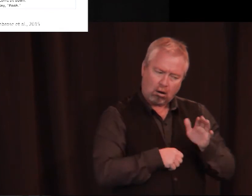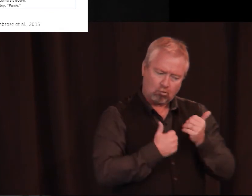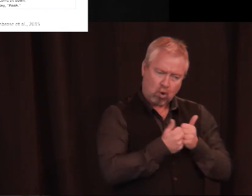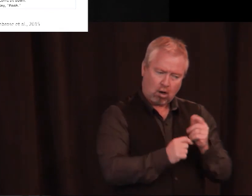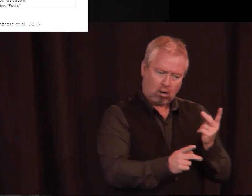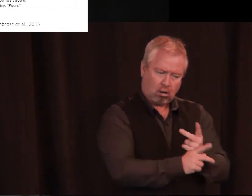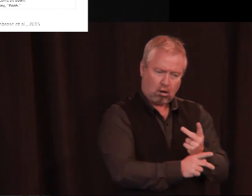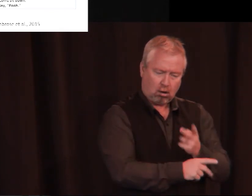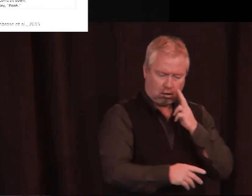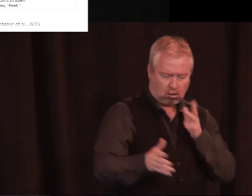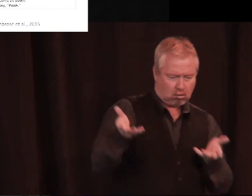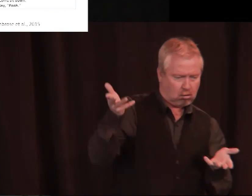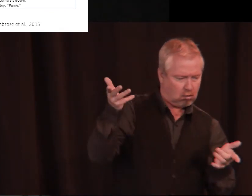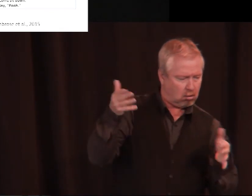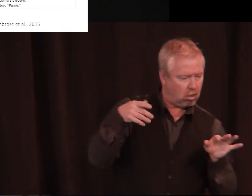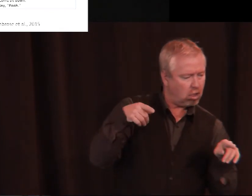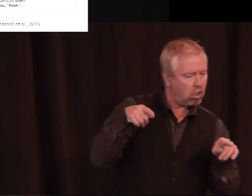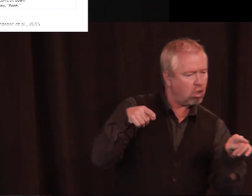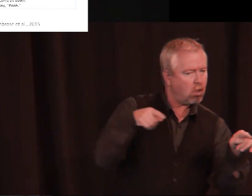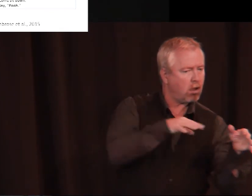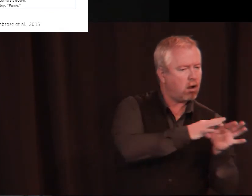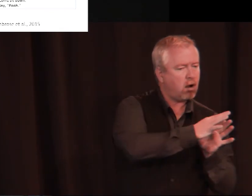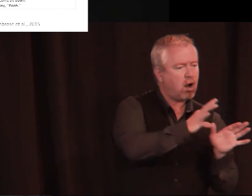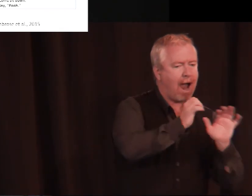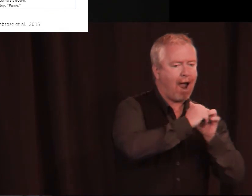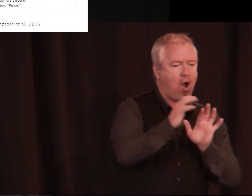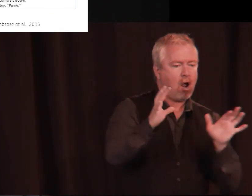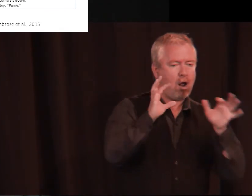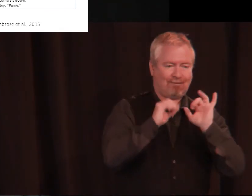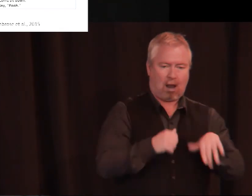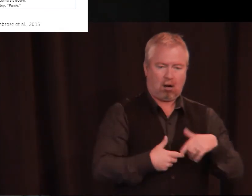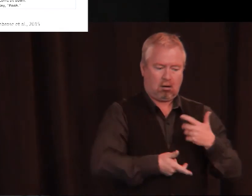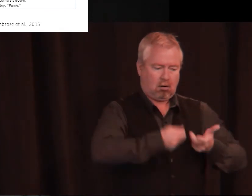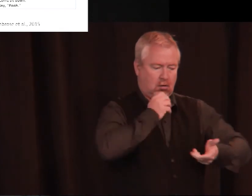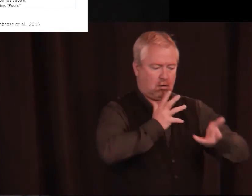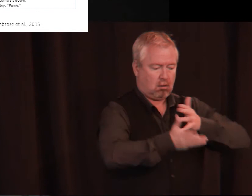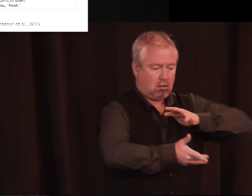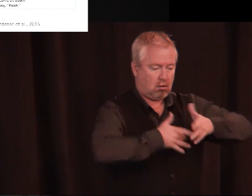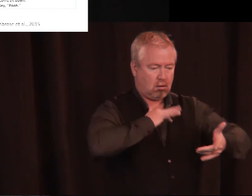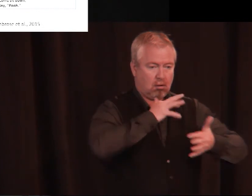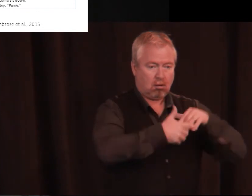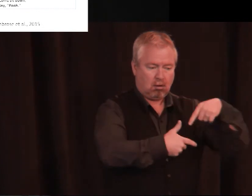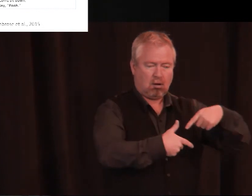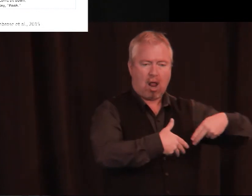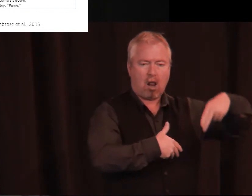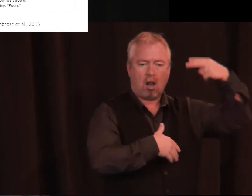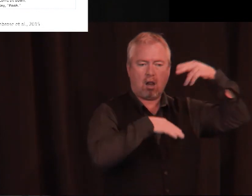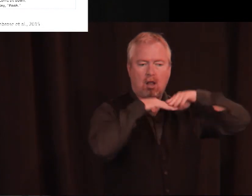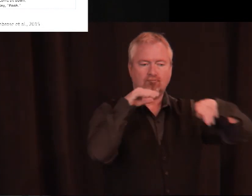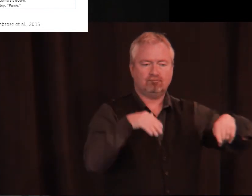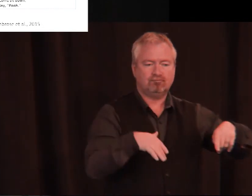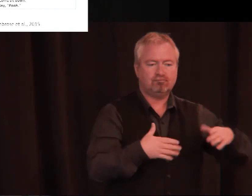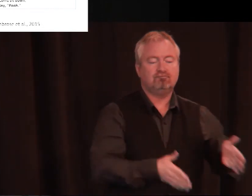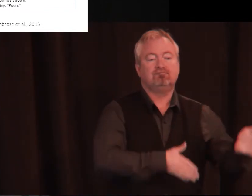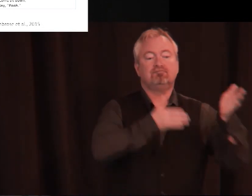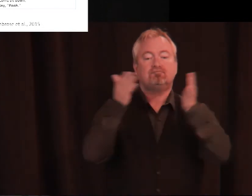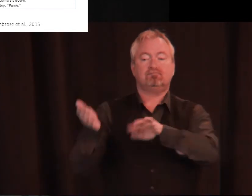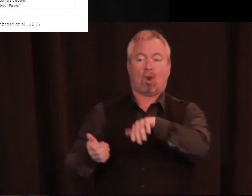So those are examples of high-level utterances. We also coded for what we call low-level utterances, so these were questions we felt like were